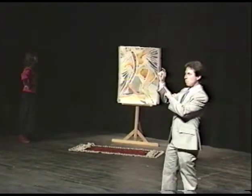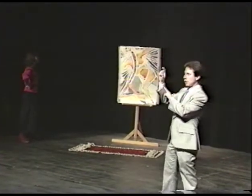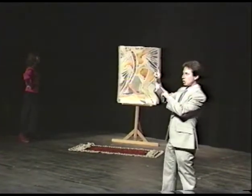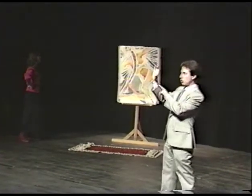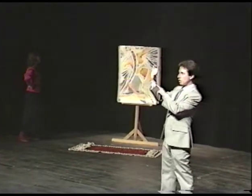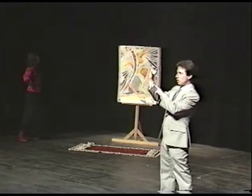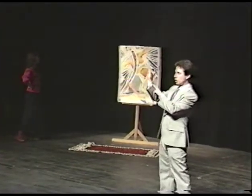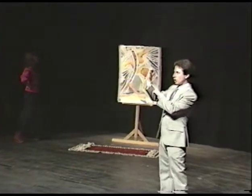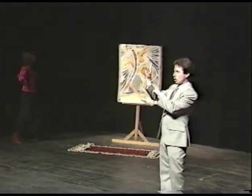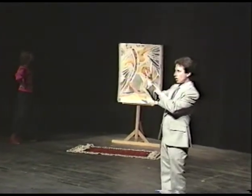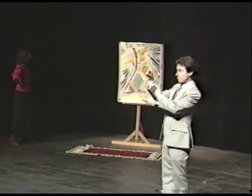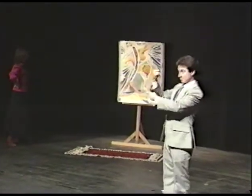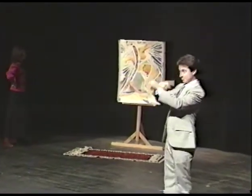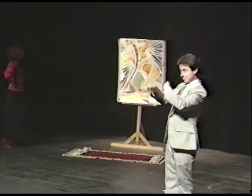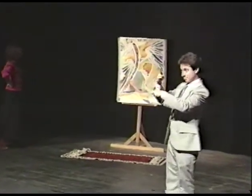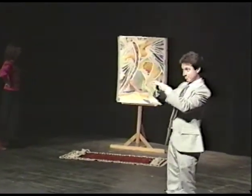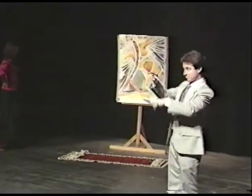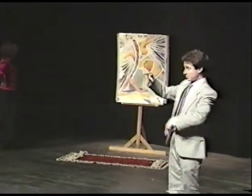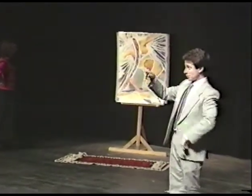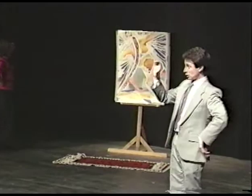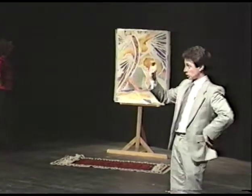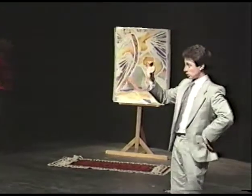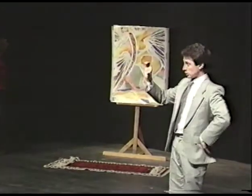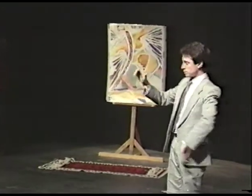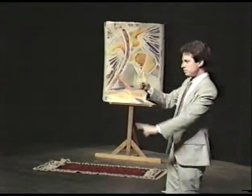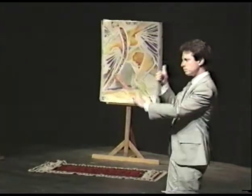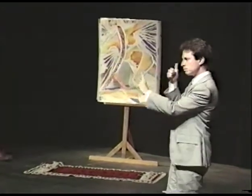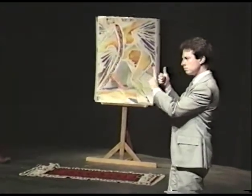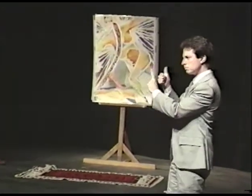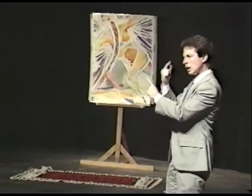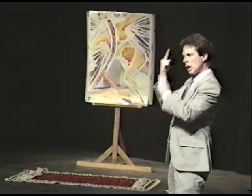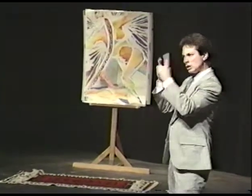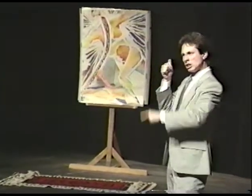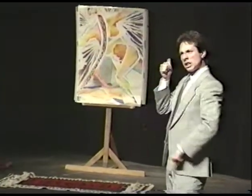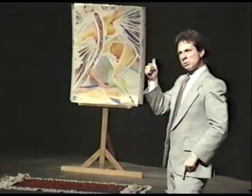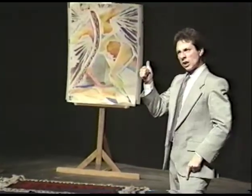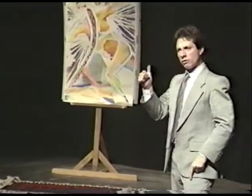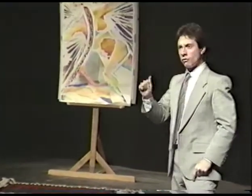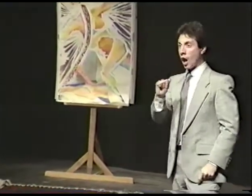His name is Peter Cook. And his sign name PC.